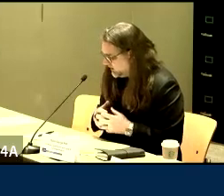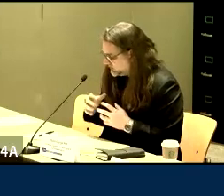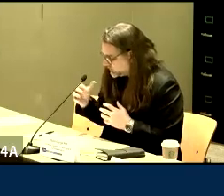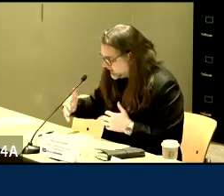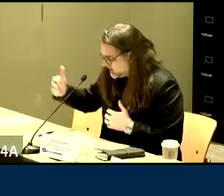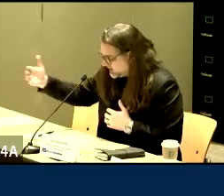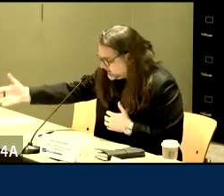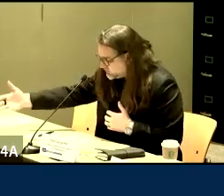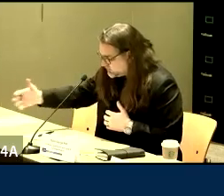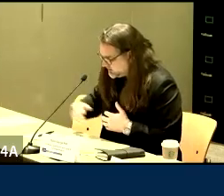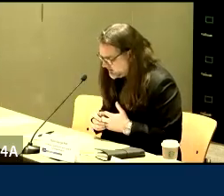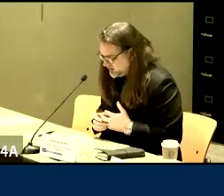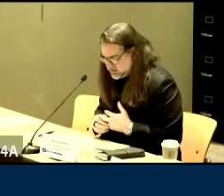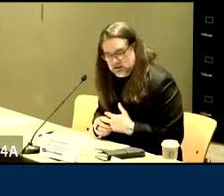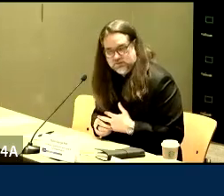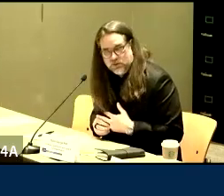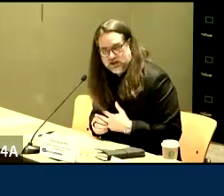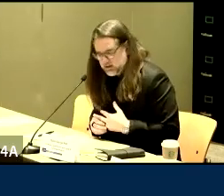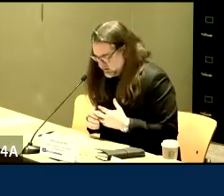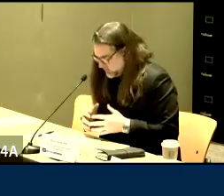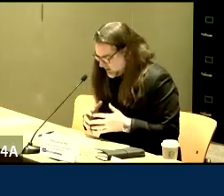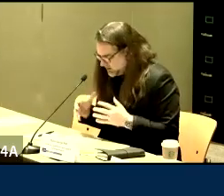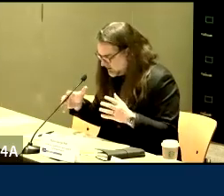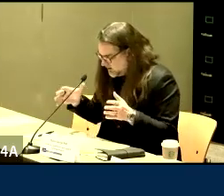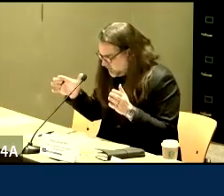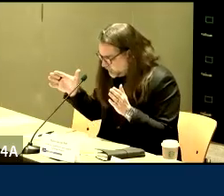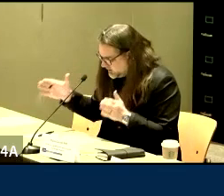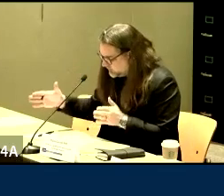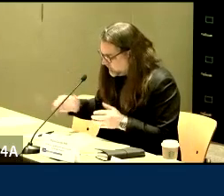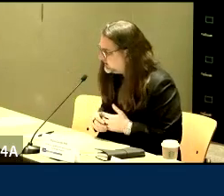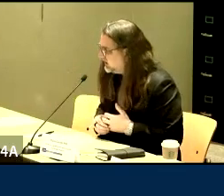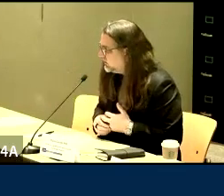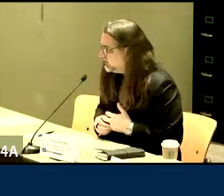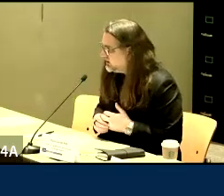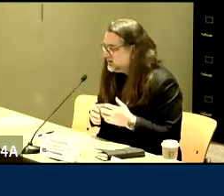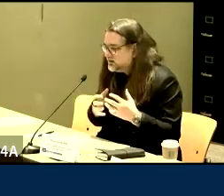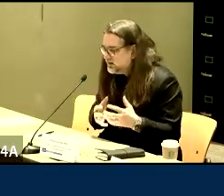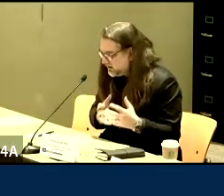to creating an industry leading disease forecasting modeling for influenza and COVID-19,